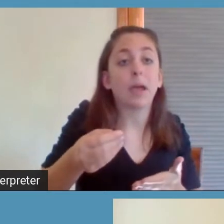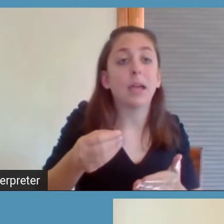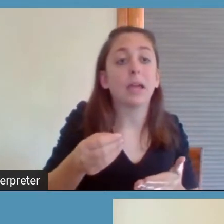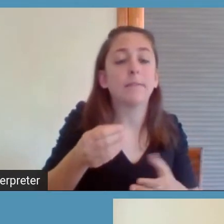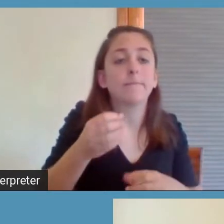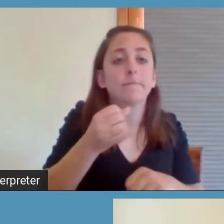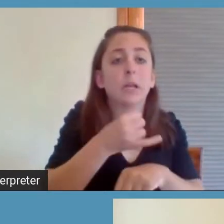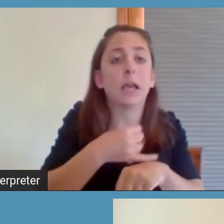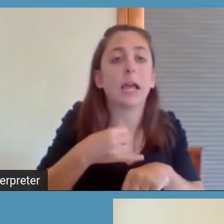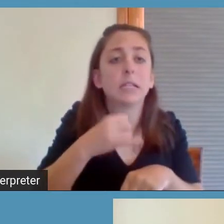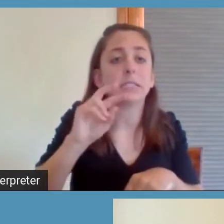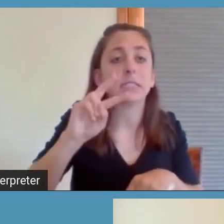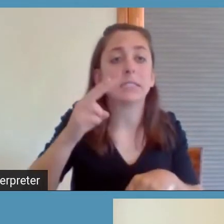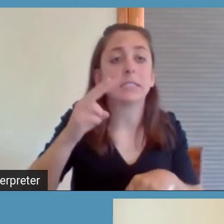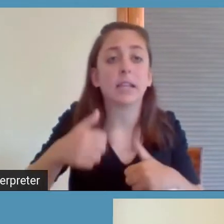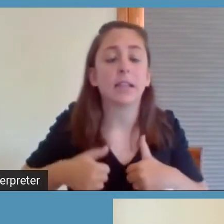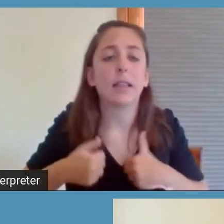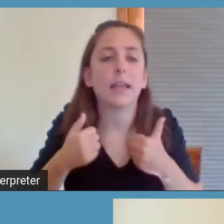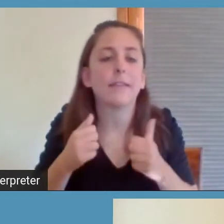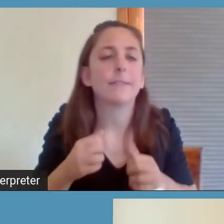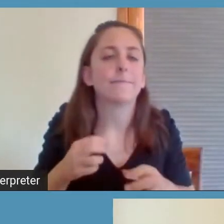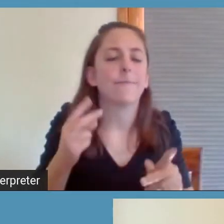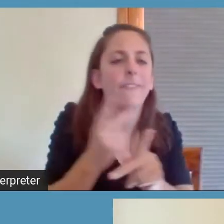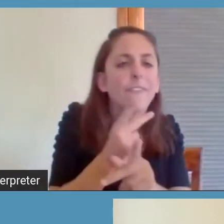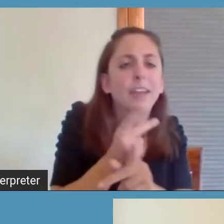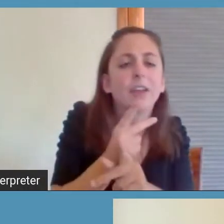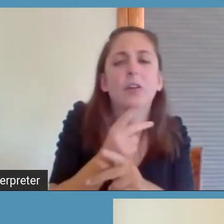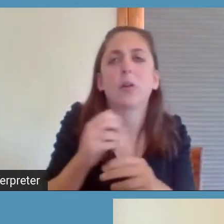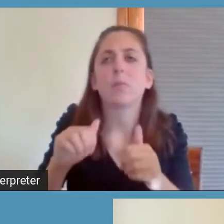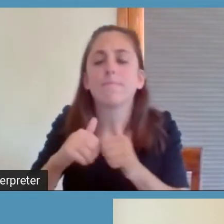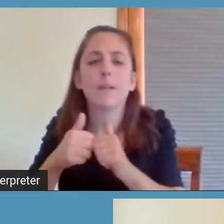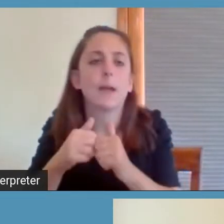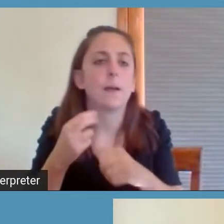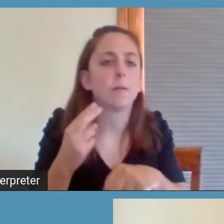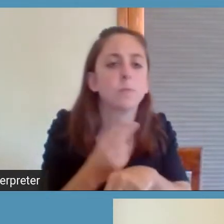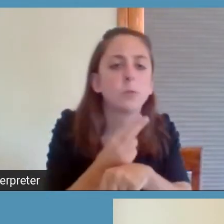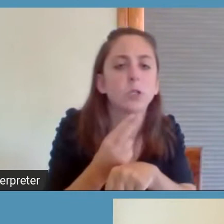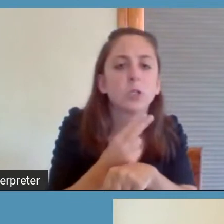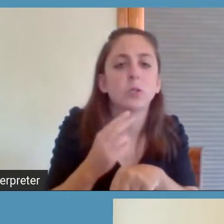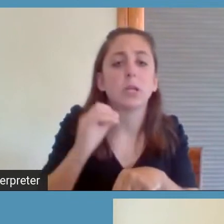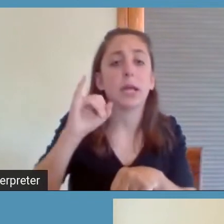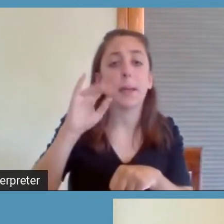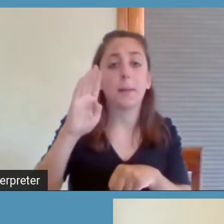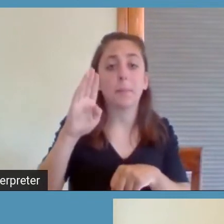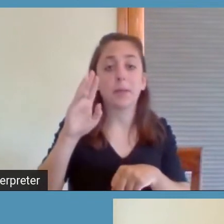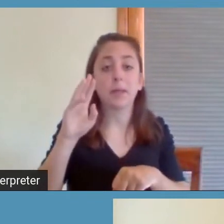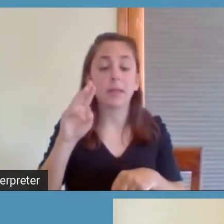they could use it for what they do and so i guess ibm said we can give artists residencies